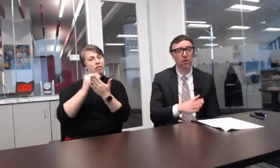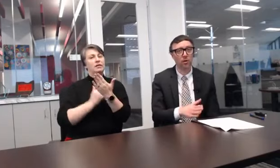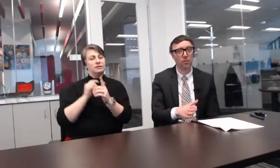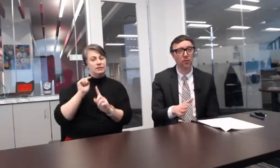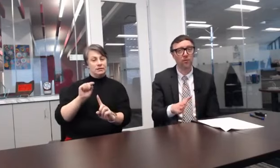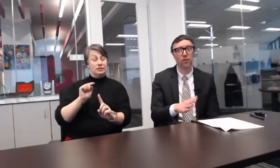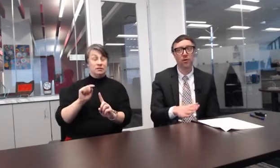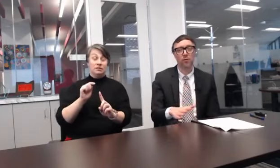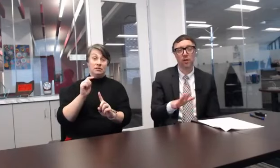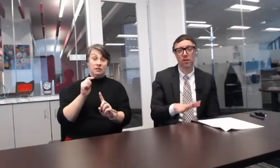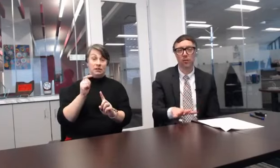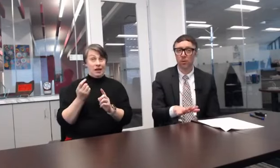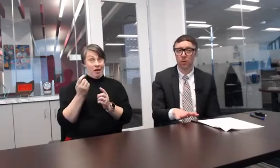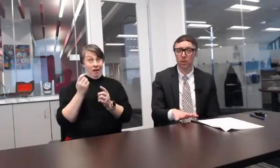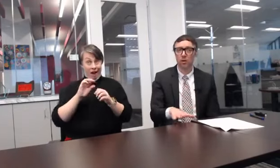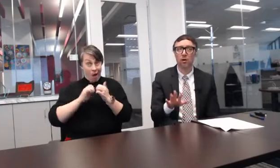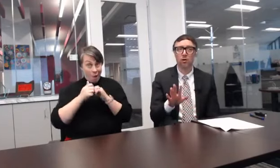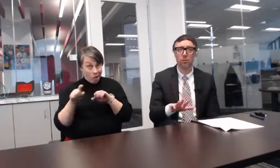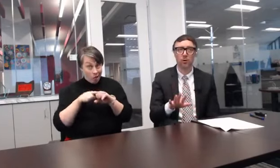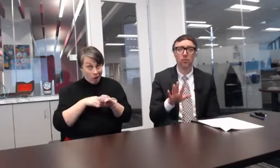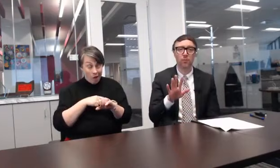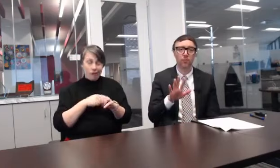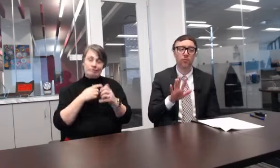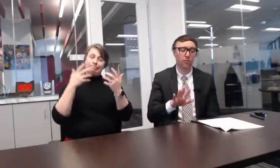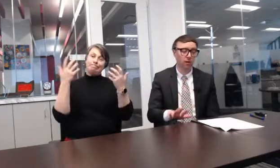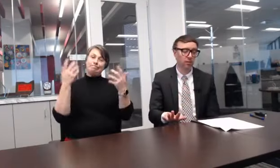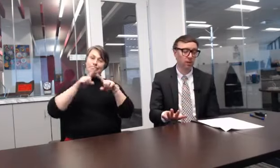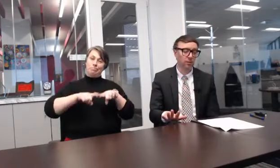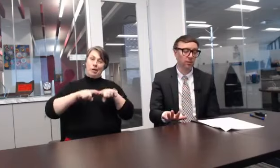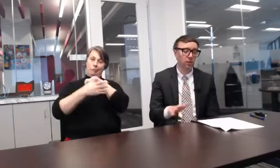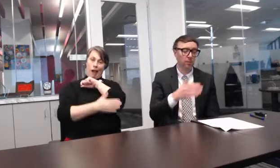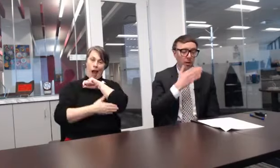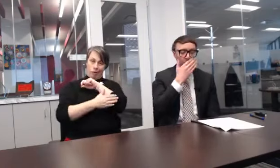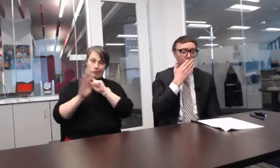it could move relatively quickly or it could move very, very slowly.